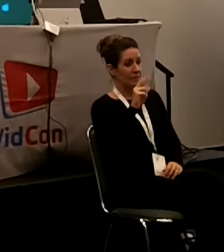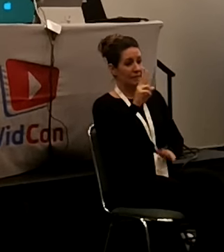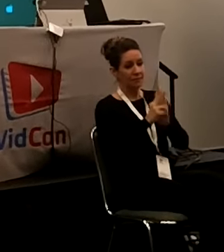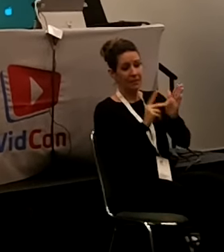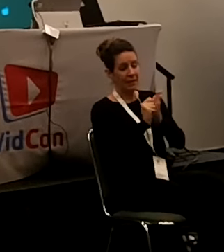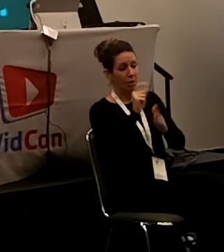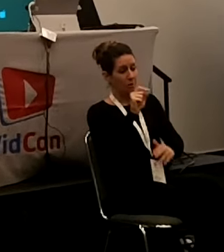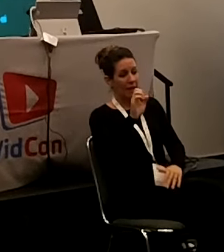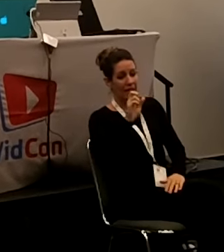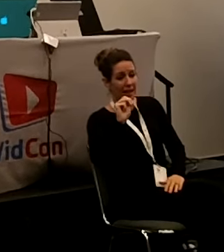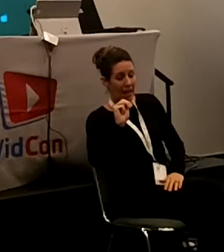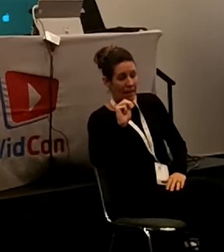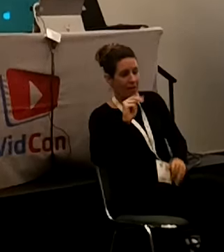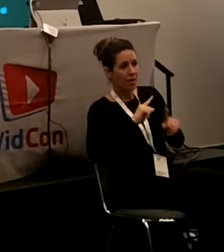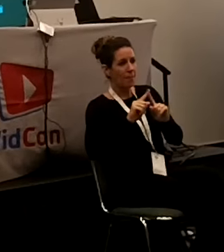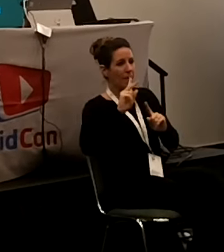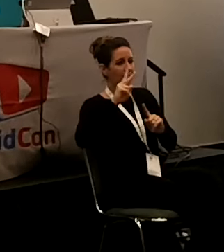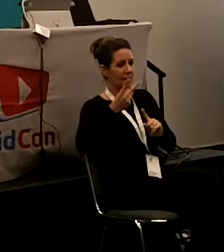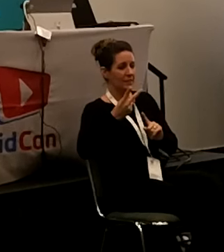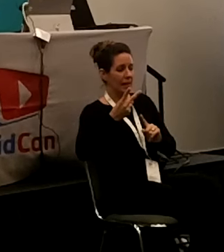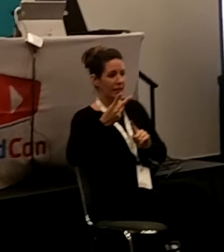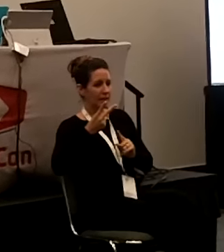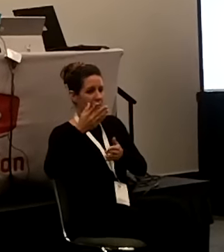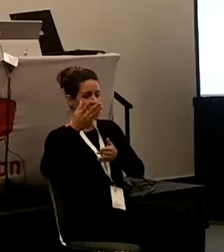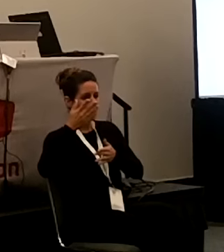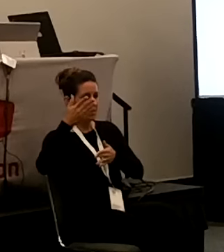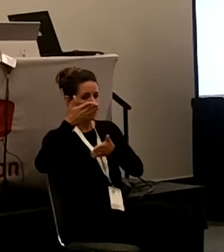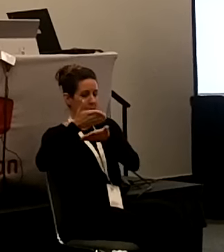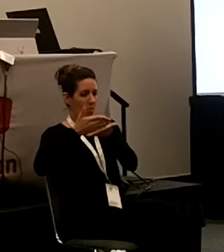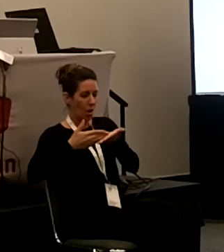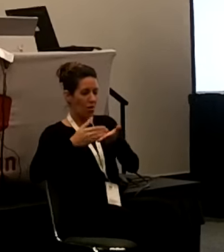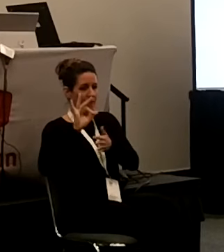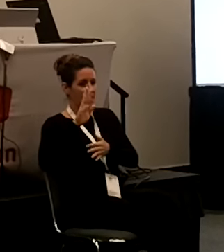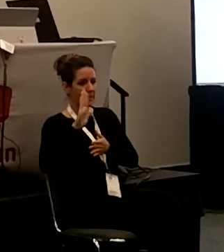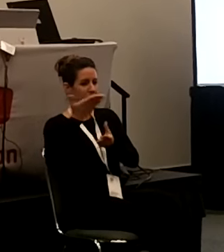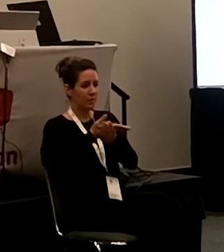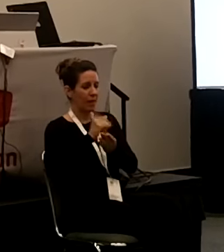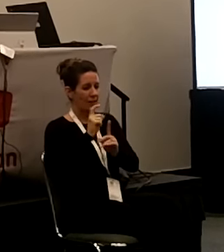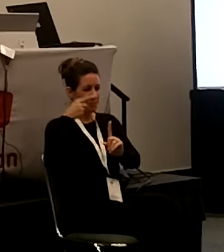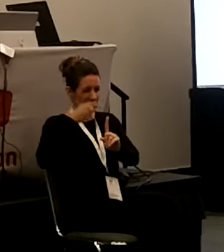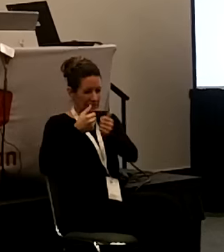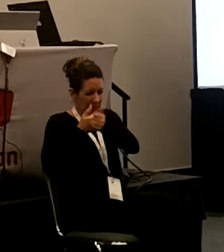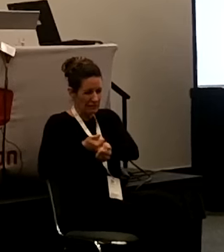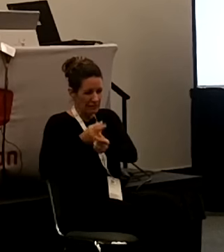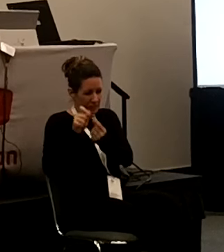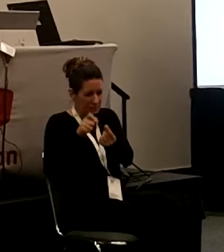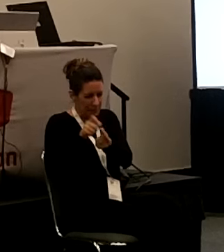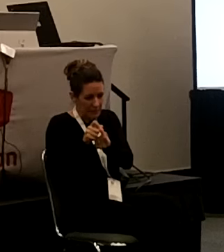Like, the second half of the Facebook file has to be a specific thing, but it's kind of the same thing